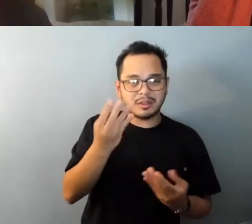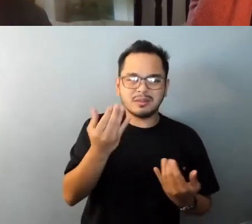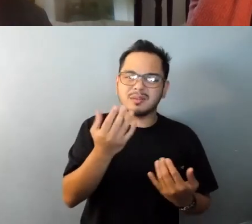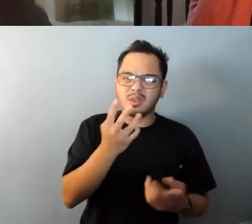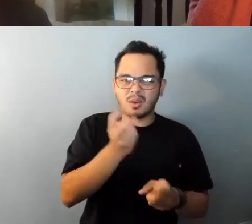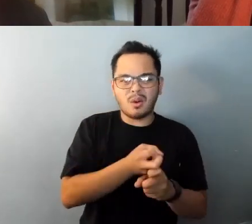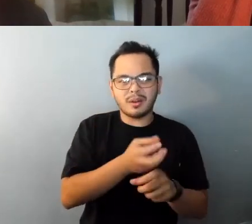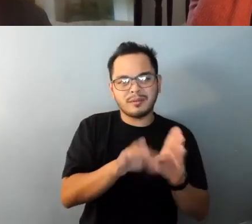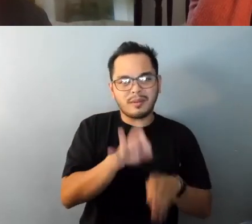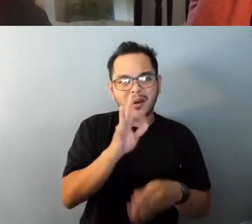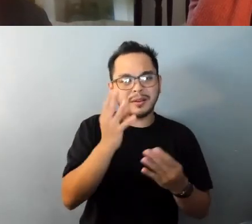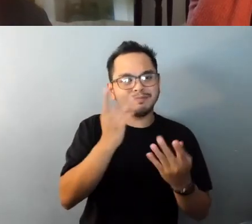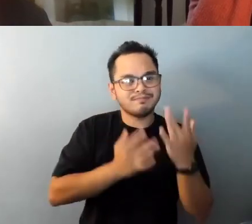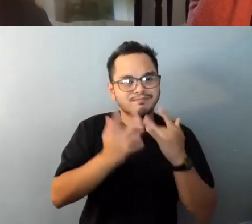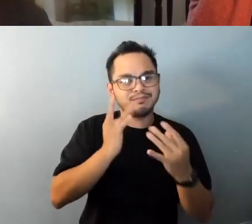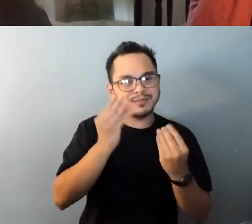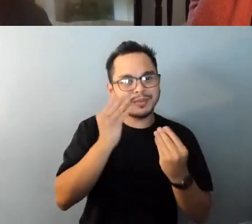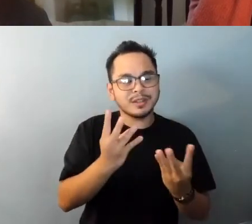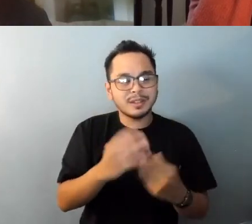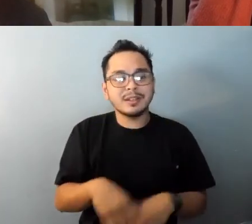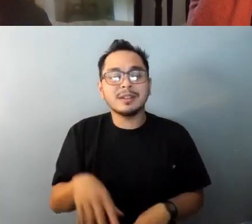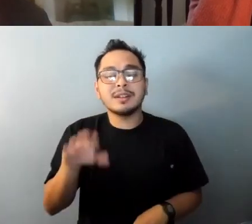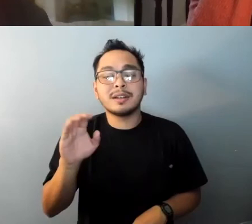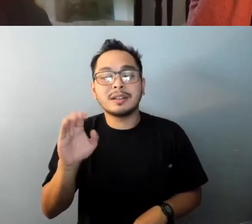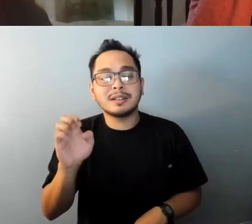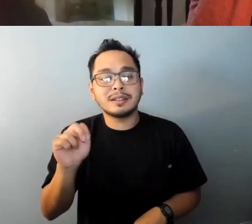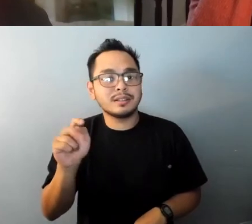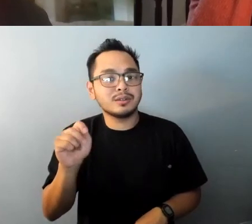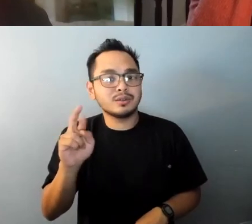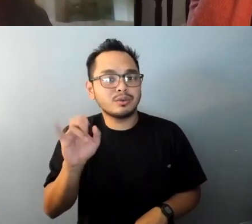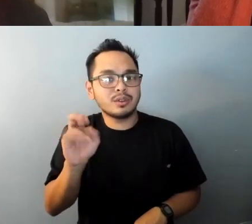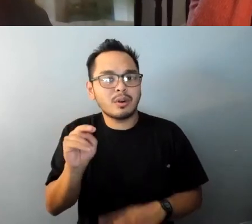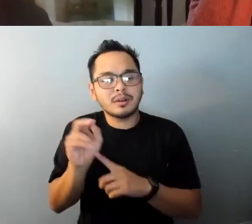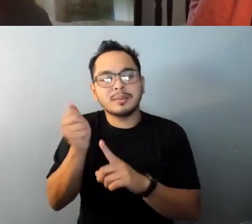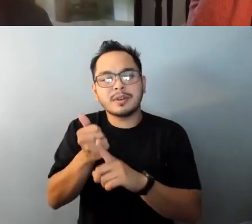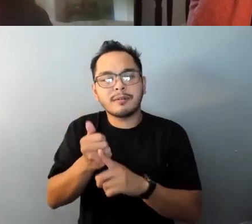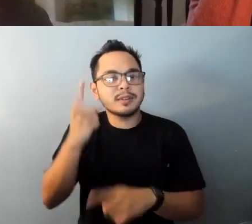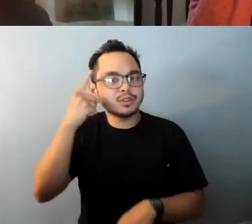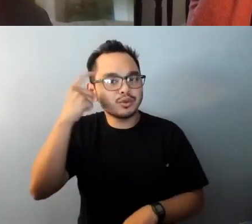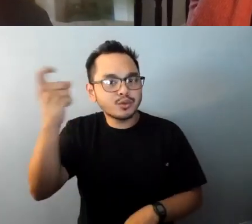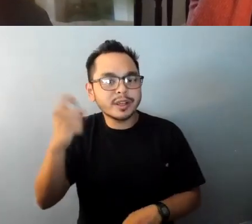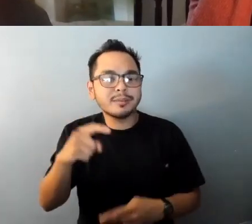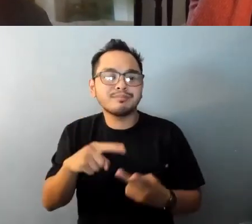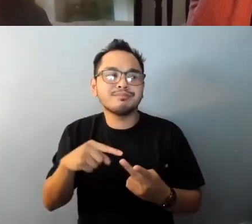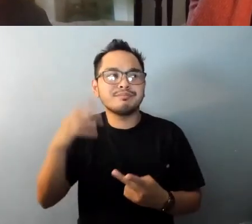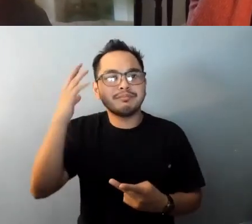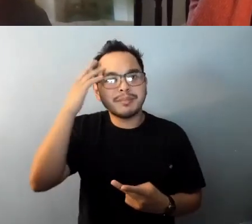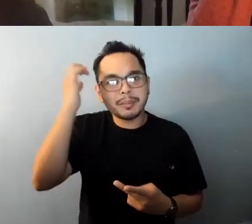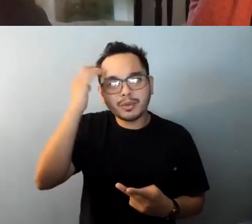The (Name) is a dream and a memory and just a lot of fun and like any club, it is a lot